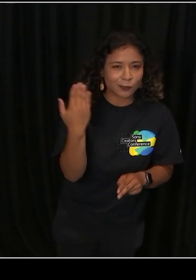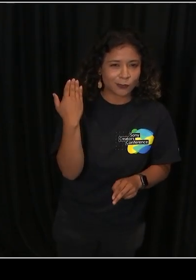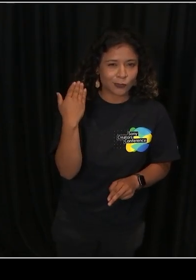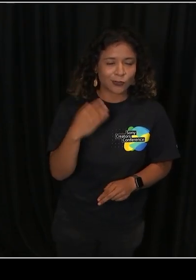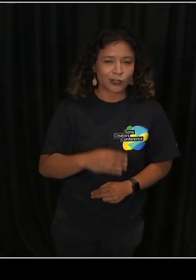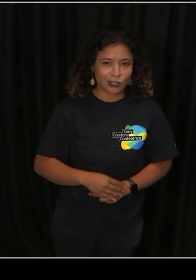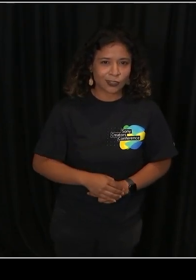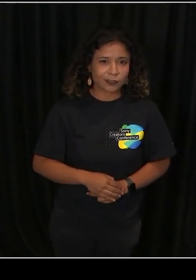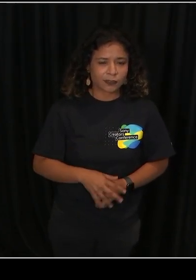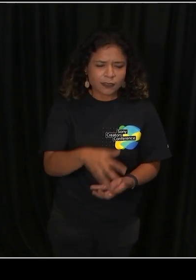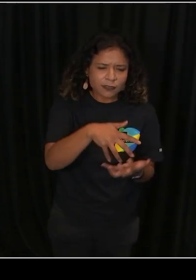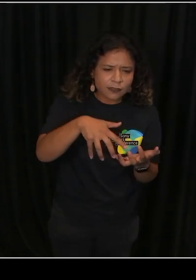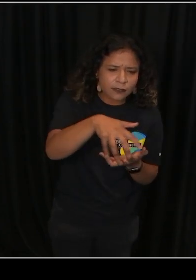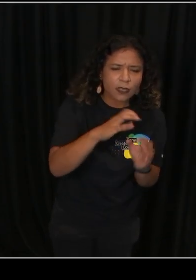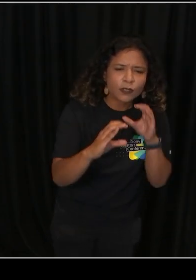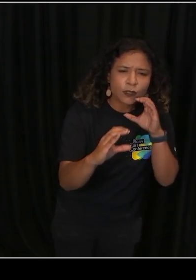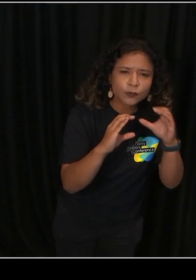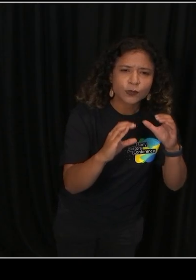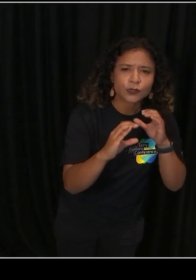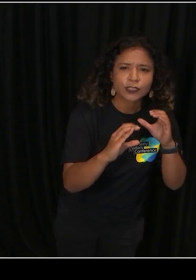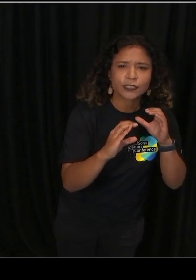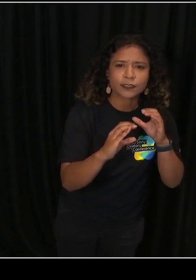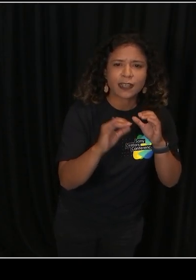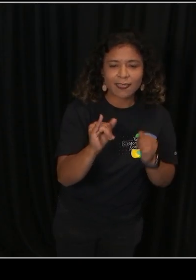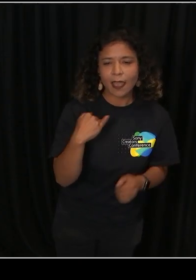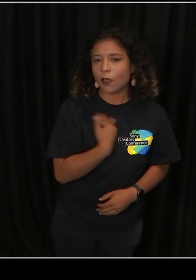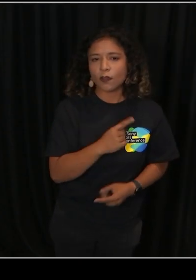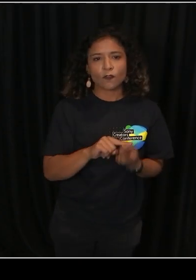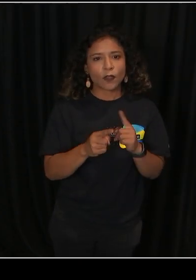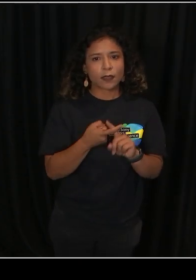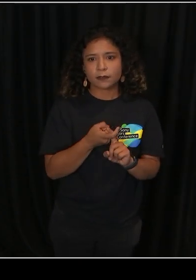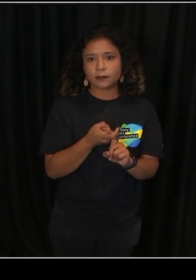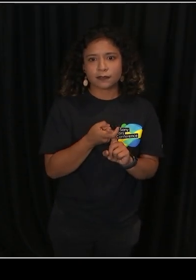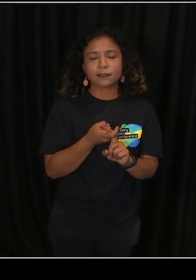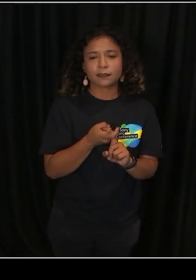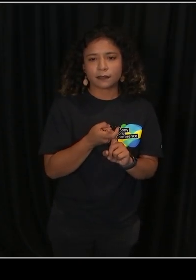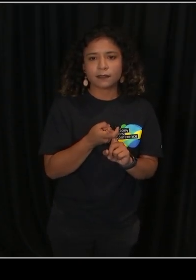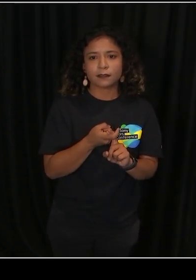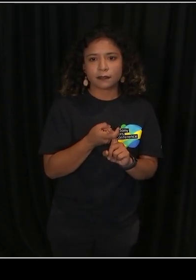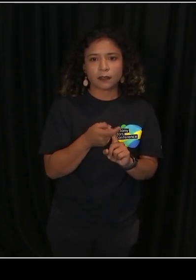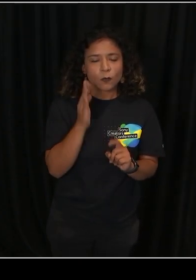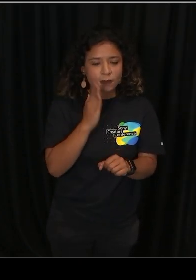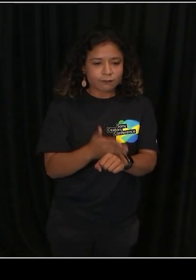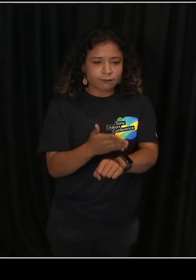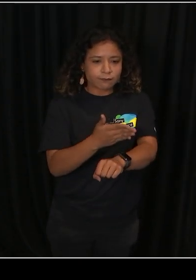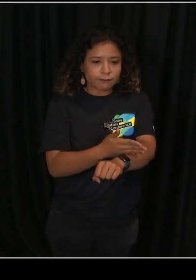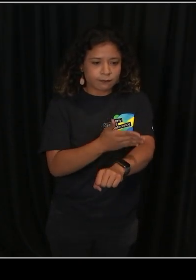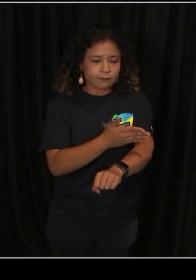The social communication with the other friend, we become the motivation for users to